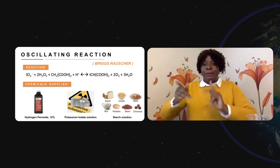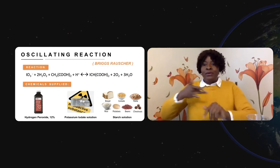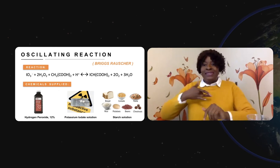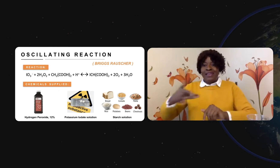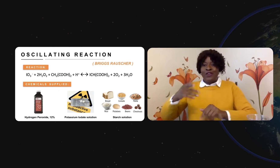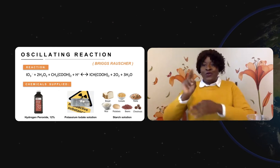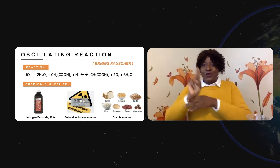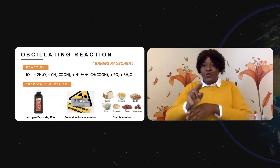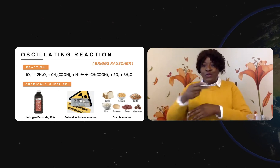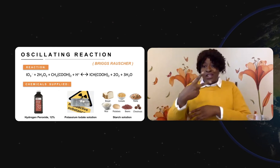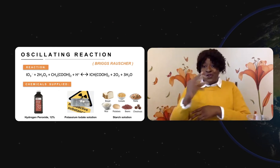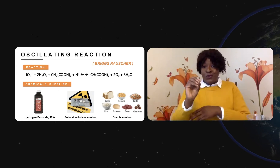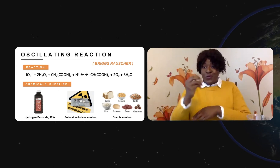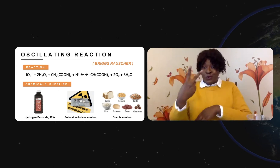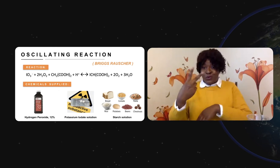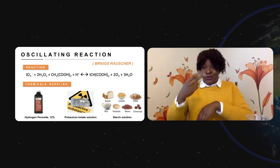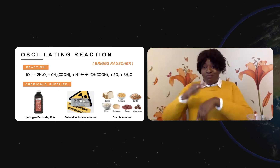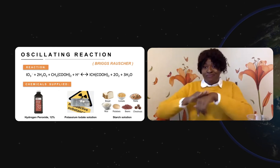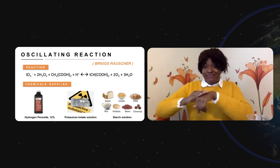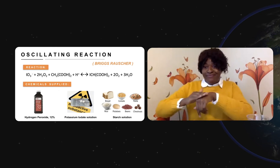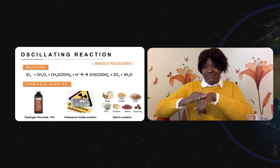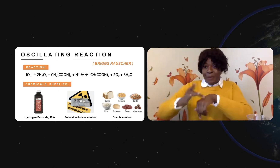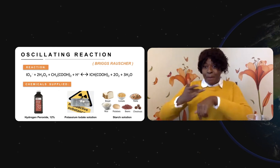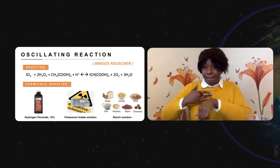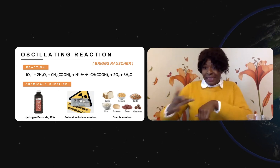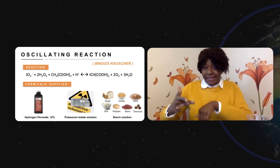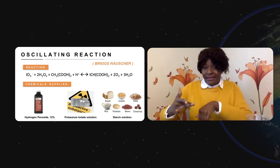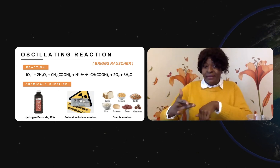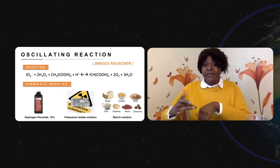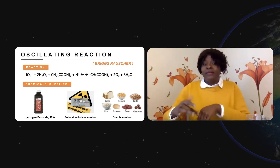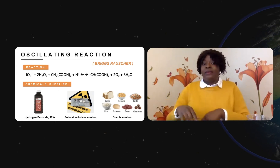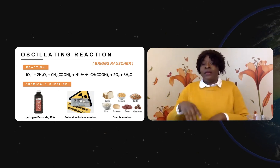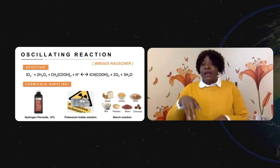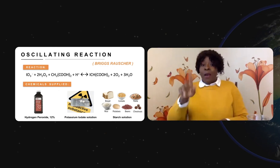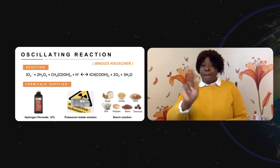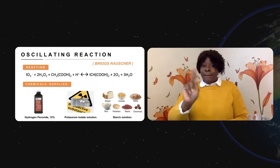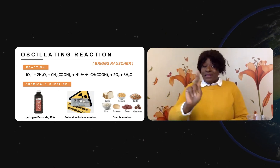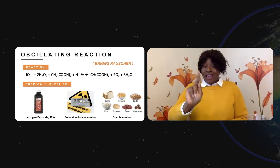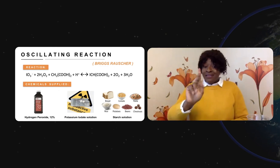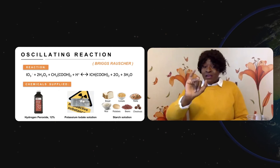People use it when they have a cut that they don't want to get infected.